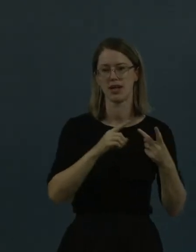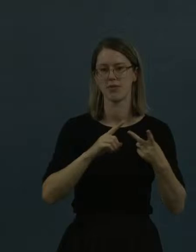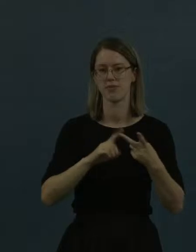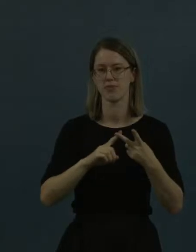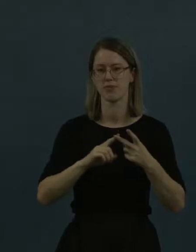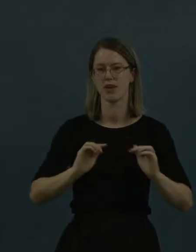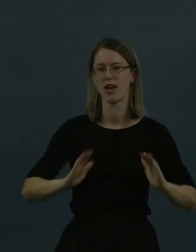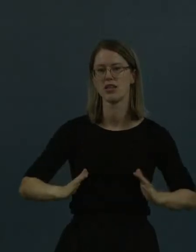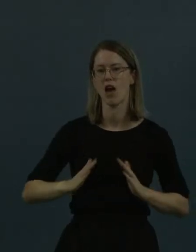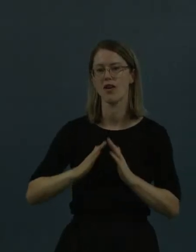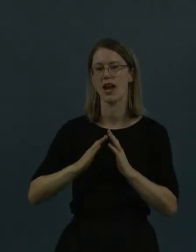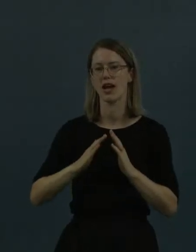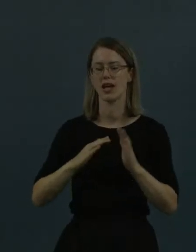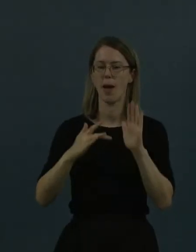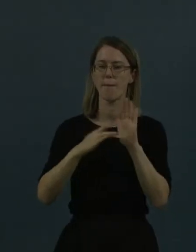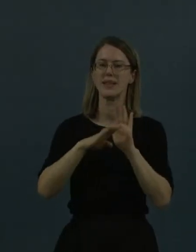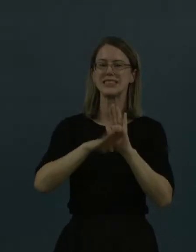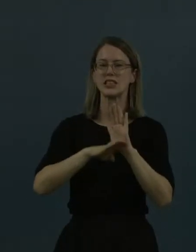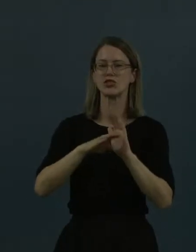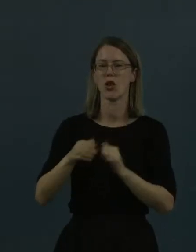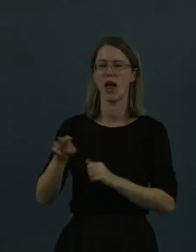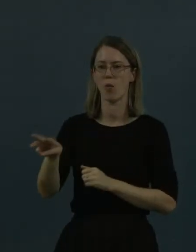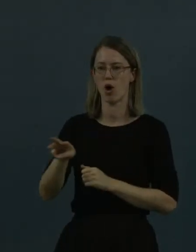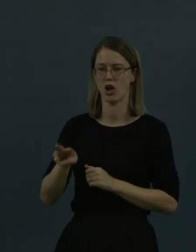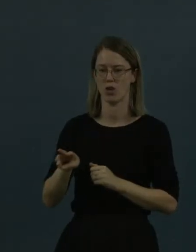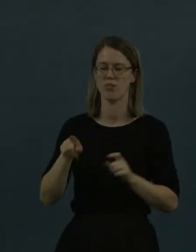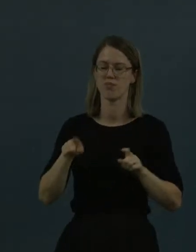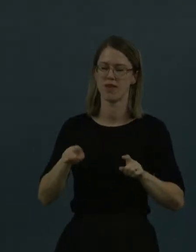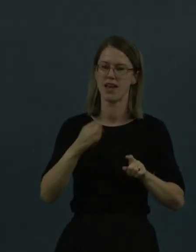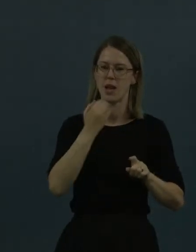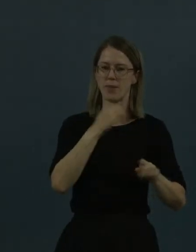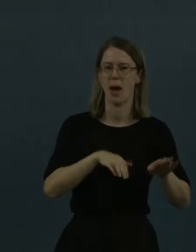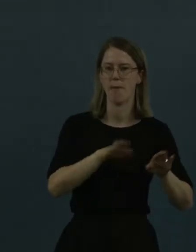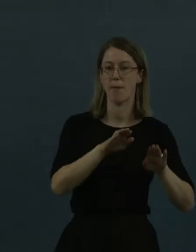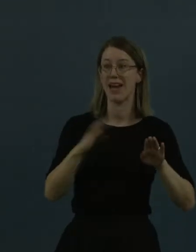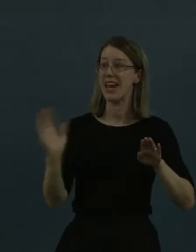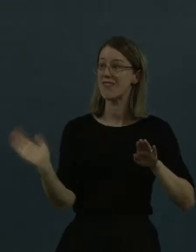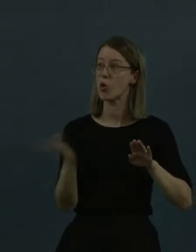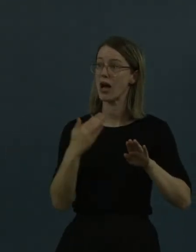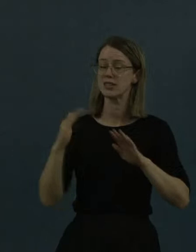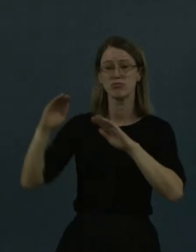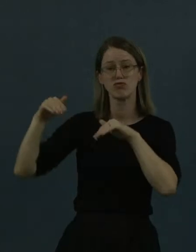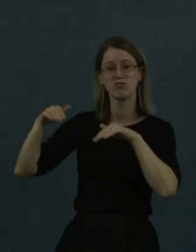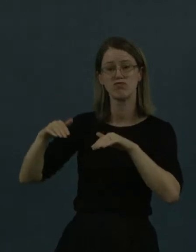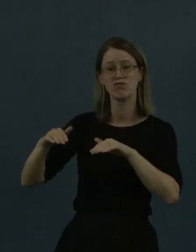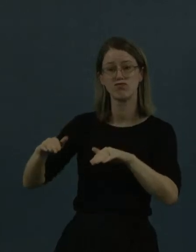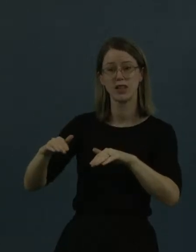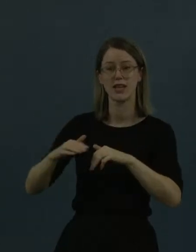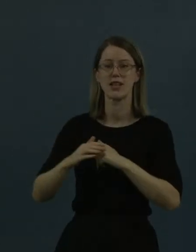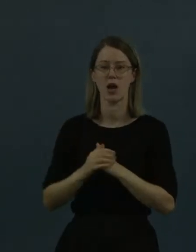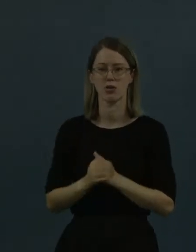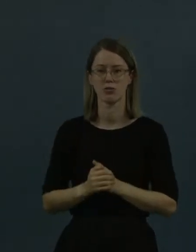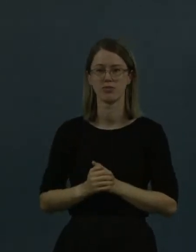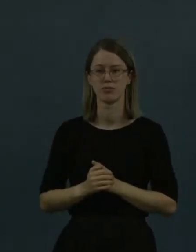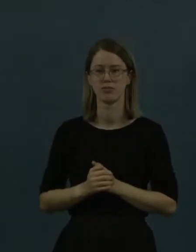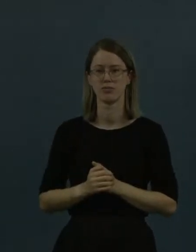Health Boards along with Tataraki, mid central and Wanganui. That probably tells us that the rest of New Zealand